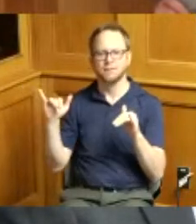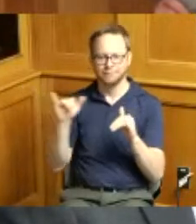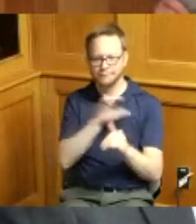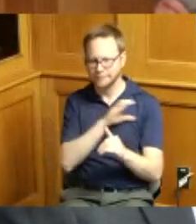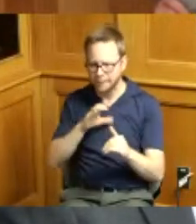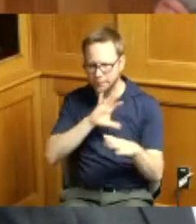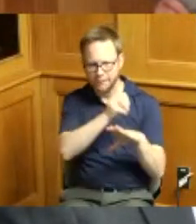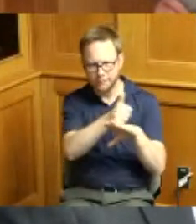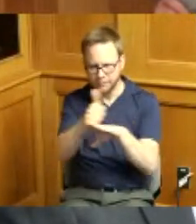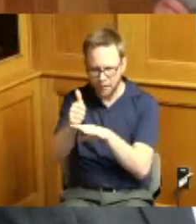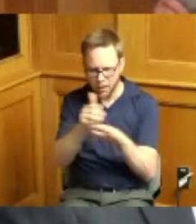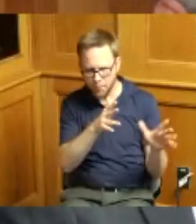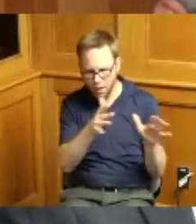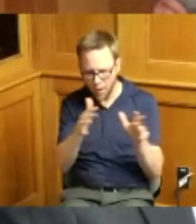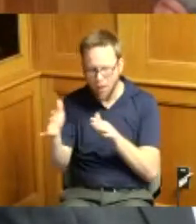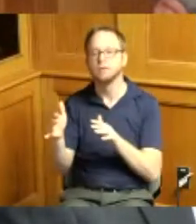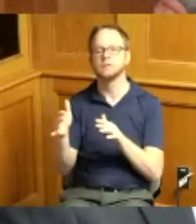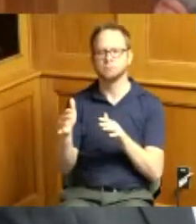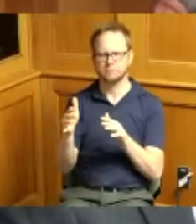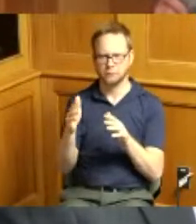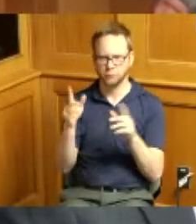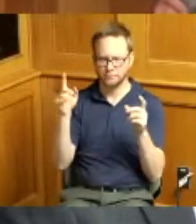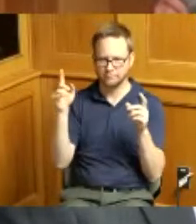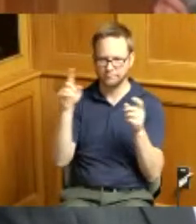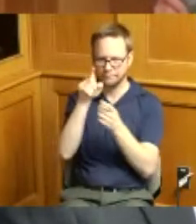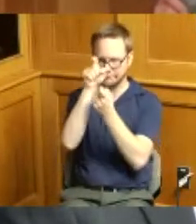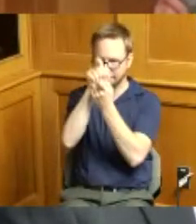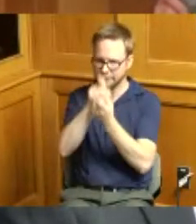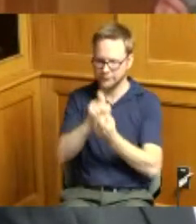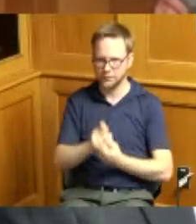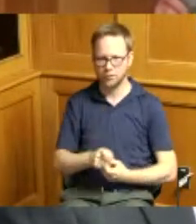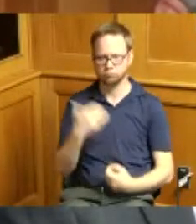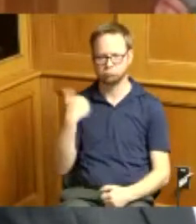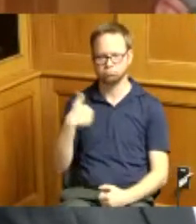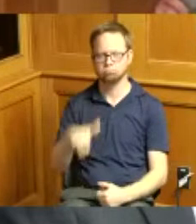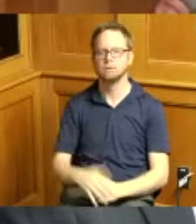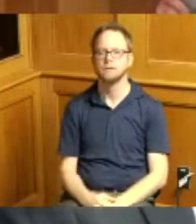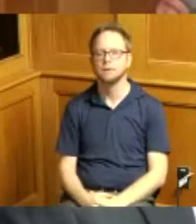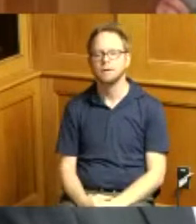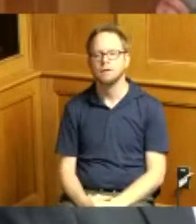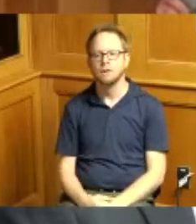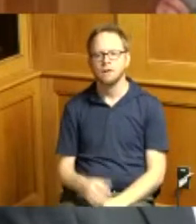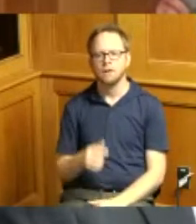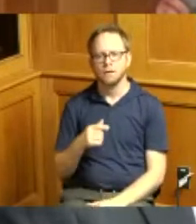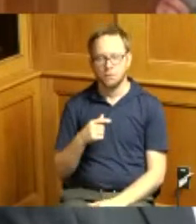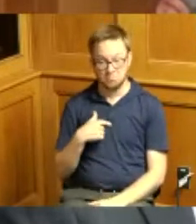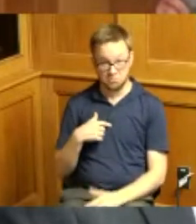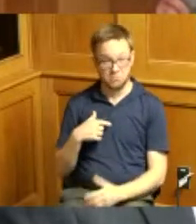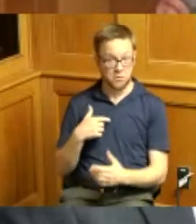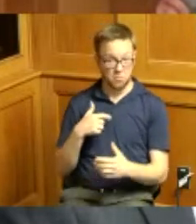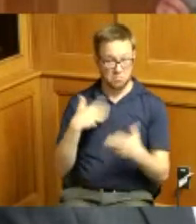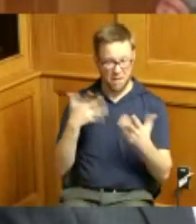a lot of detail that goes into this work but I did ask the most pertinent question I think from our